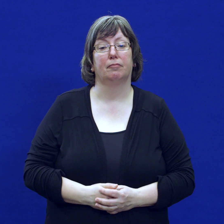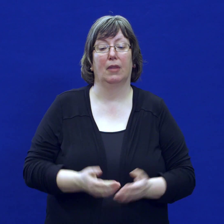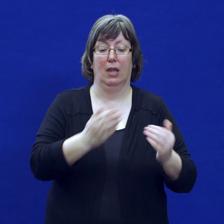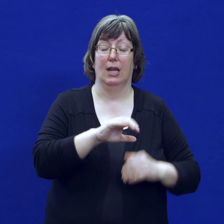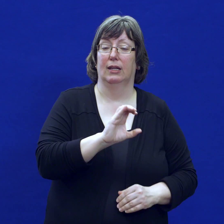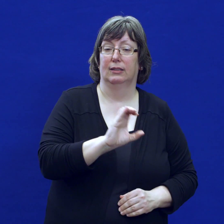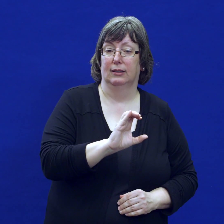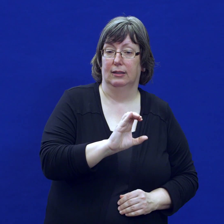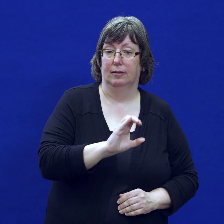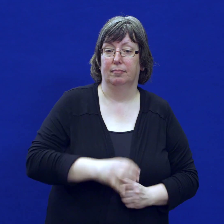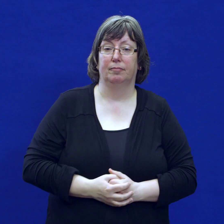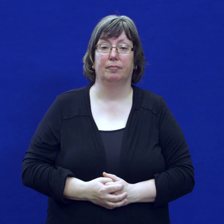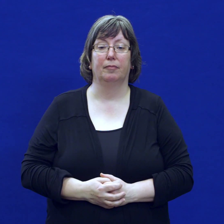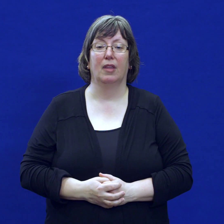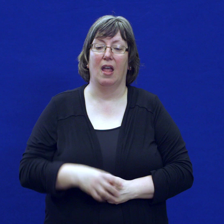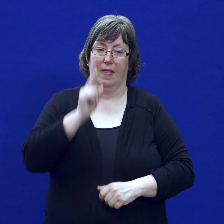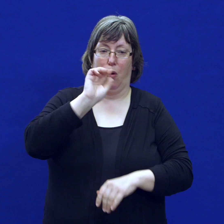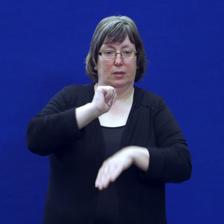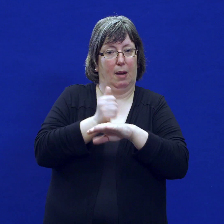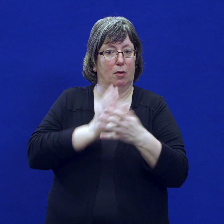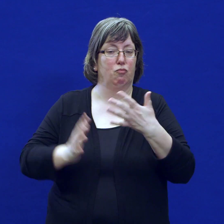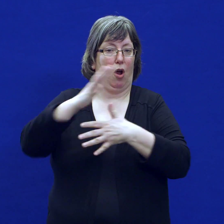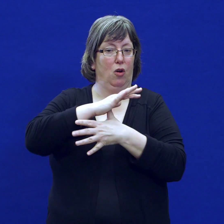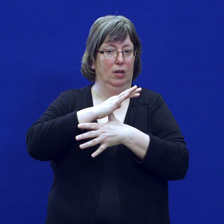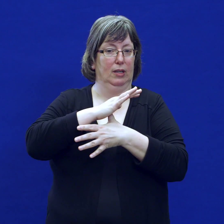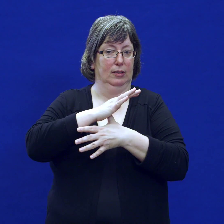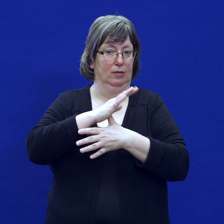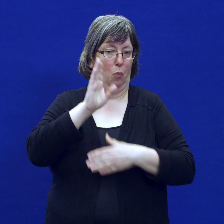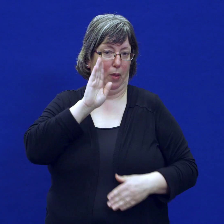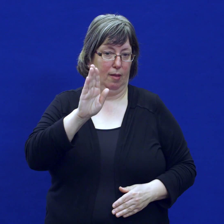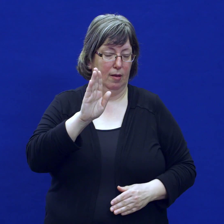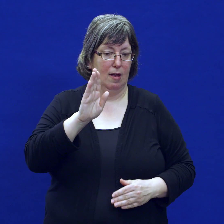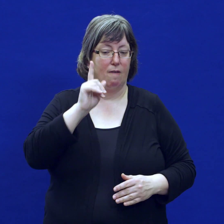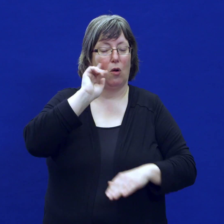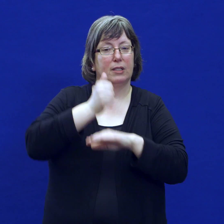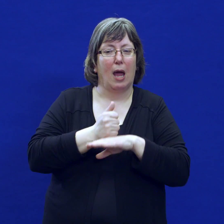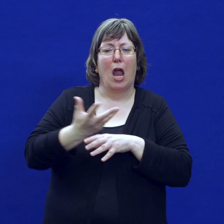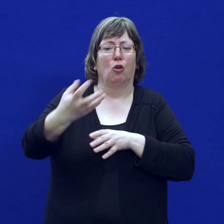c. set priorities for the establishment and content